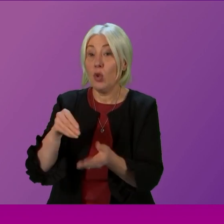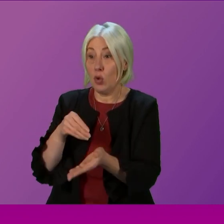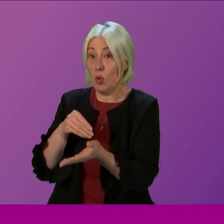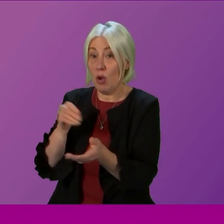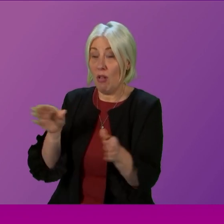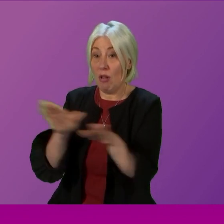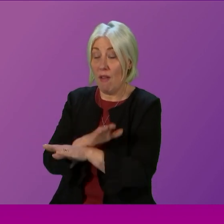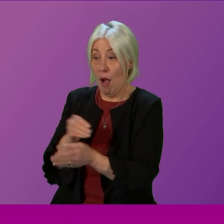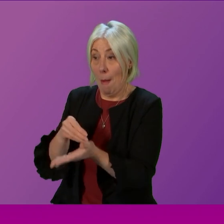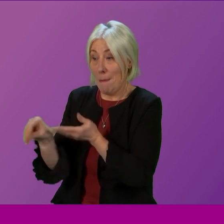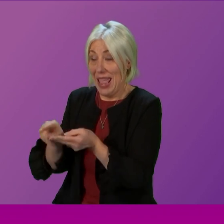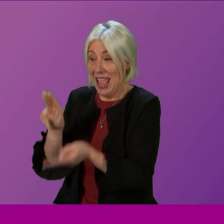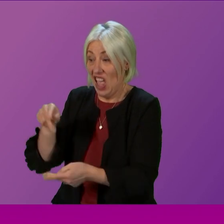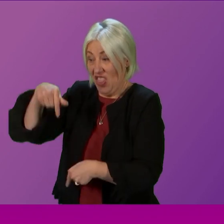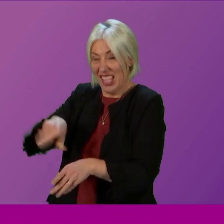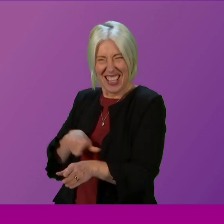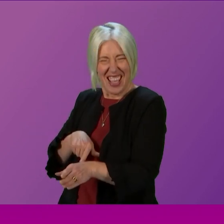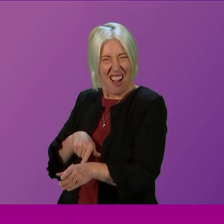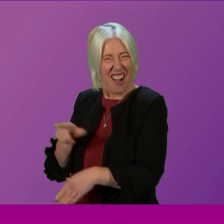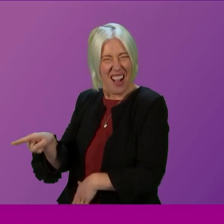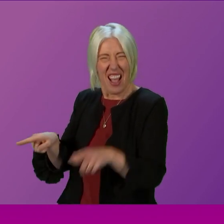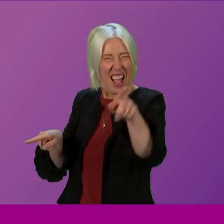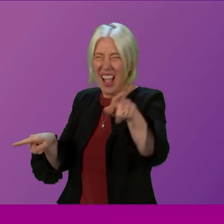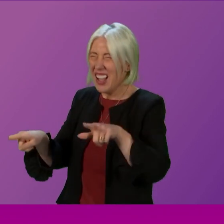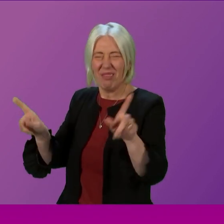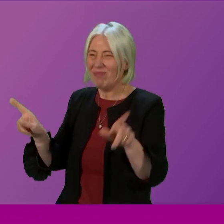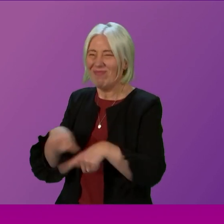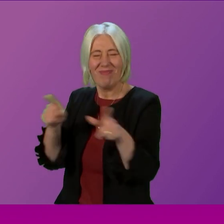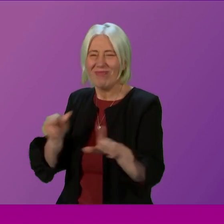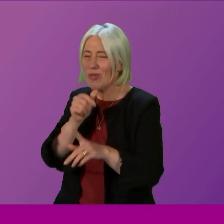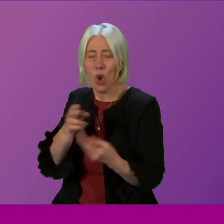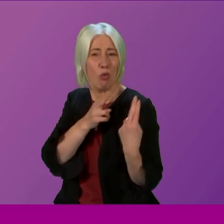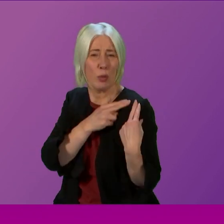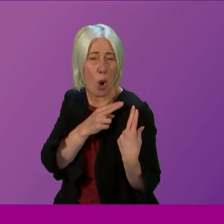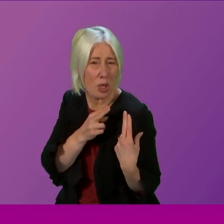this financial year is an example of the completely irresponsible and incoherent